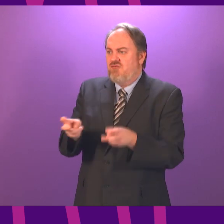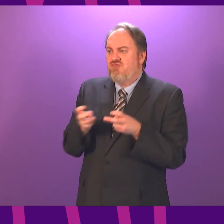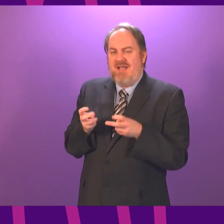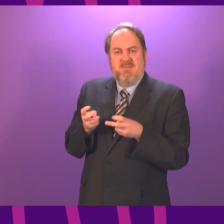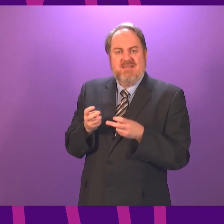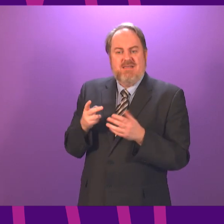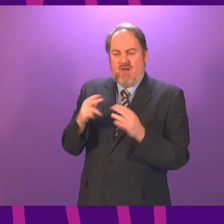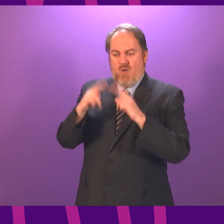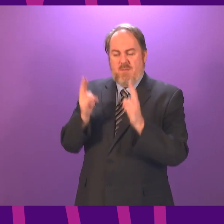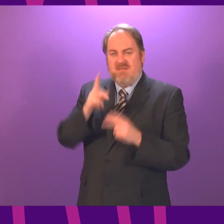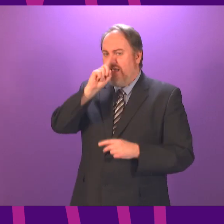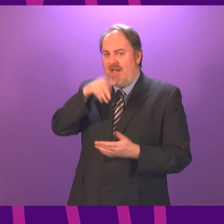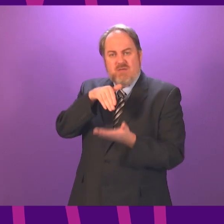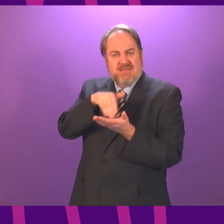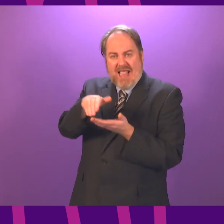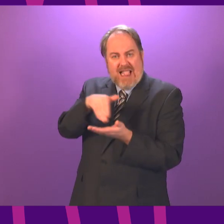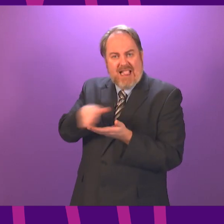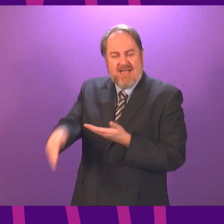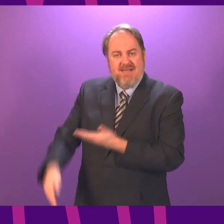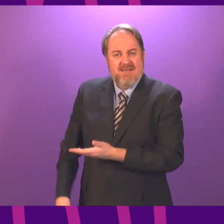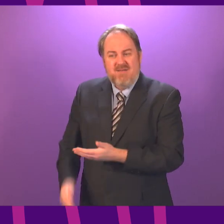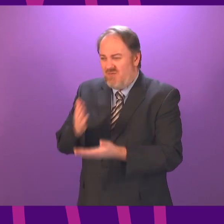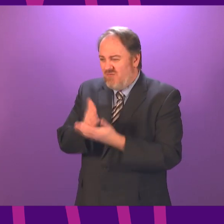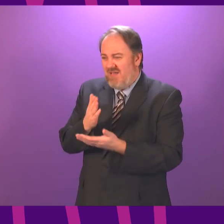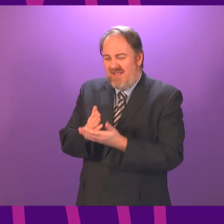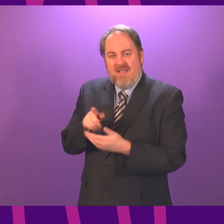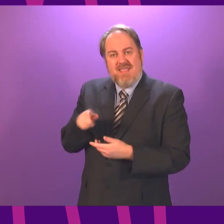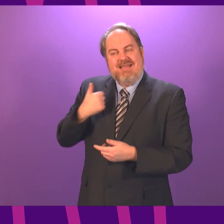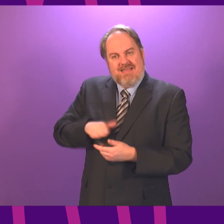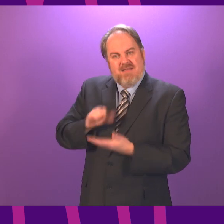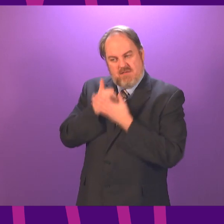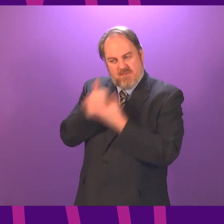and they have not had any support. They need that support urgently.